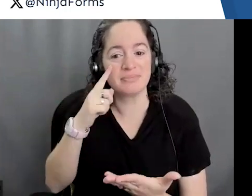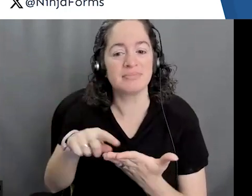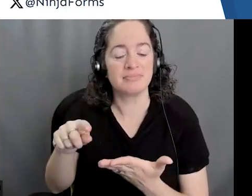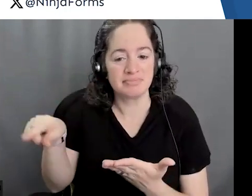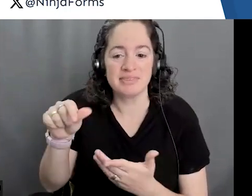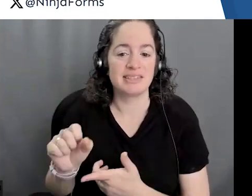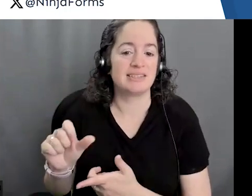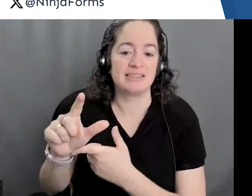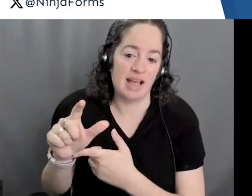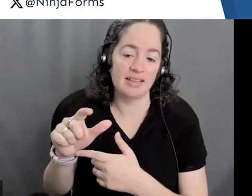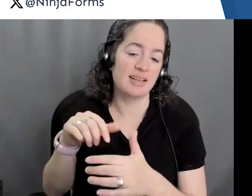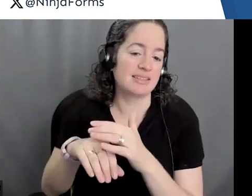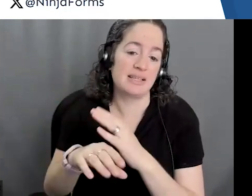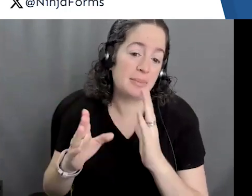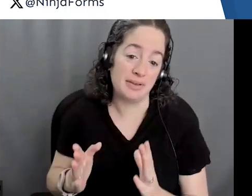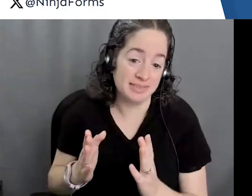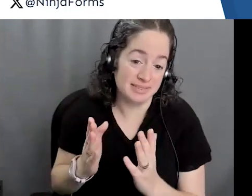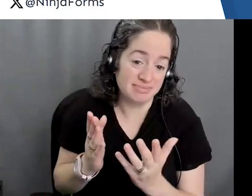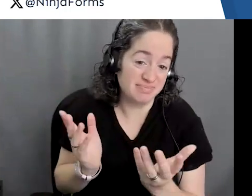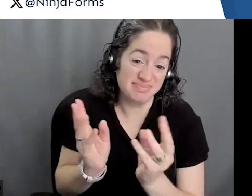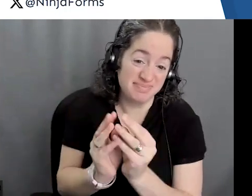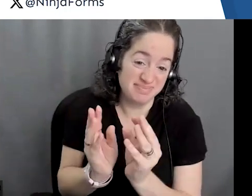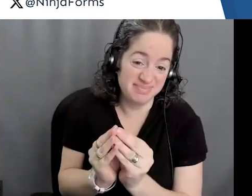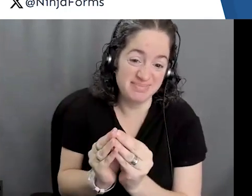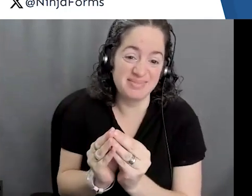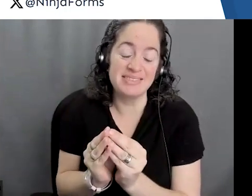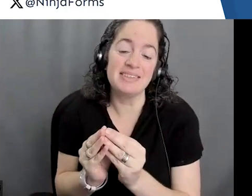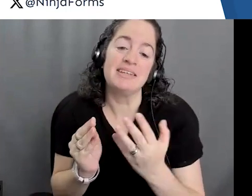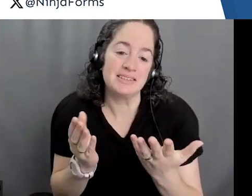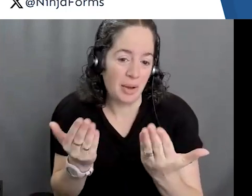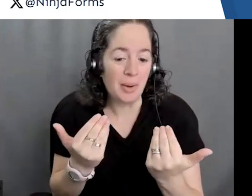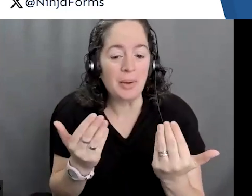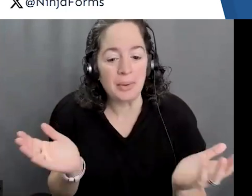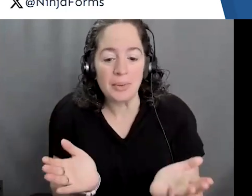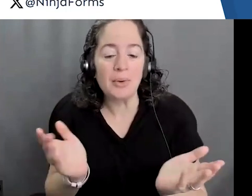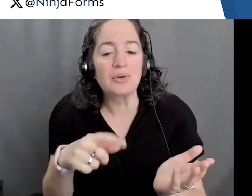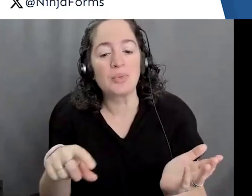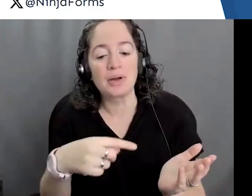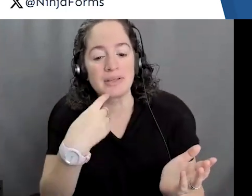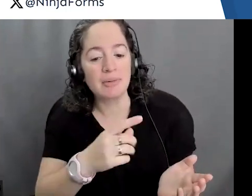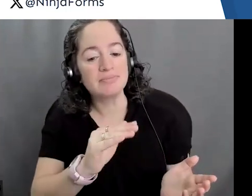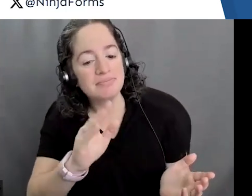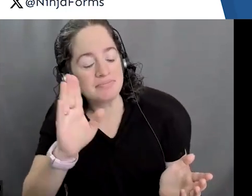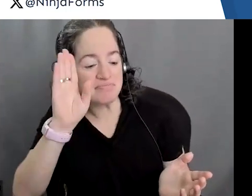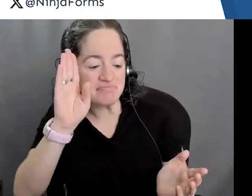We always encourage people to thank our sponsors. It helps make them want to sponsor again and to know that what they're doing makes a difference.